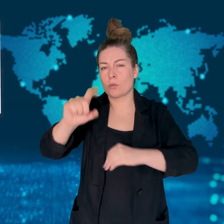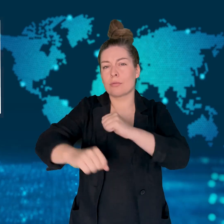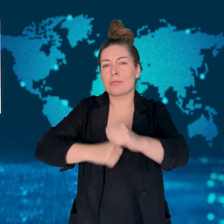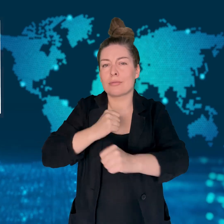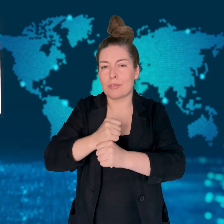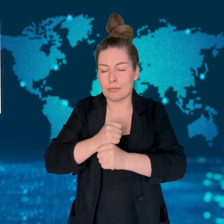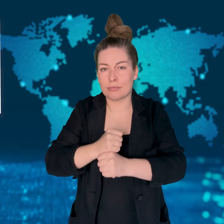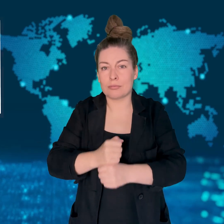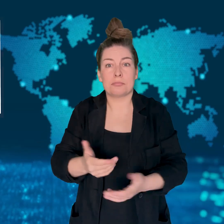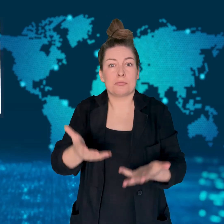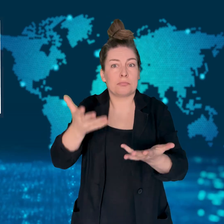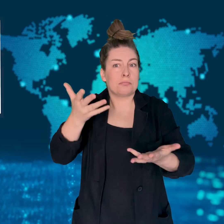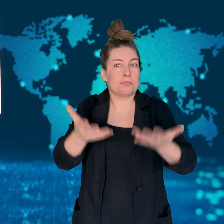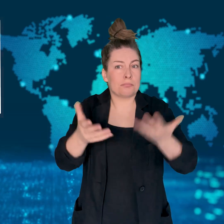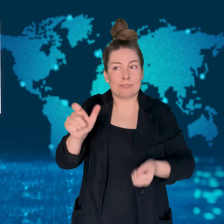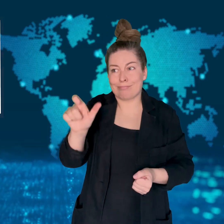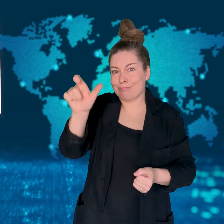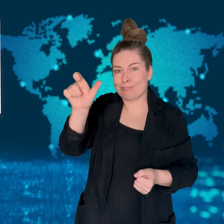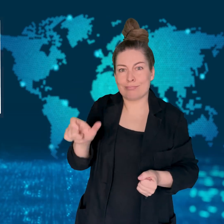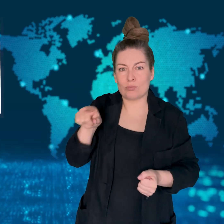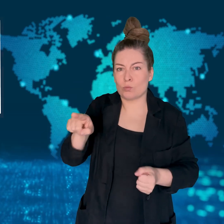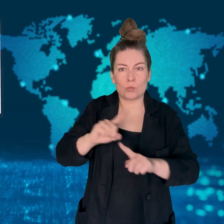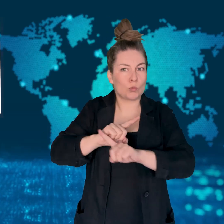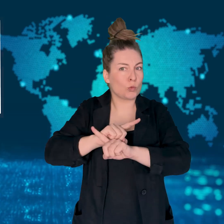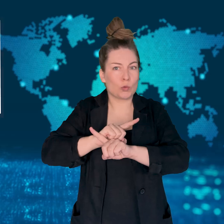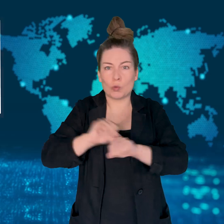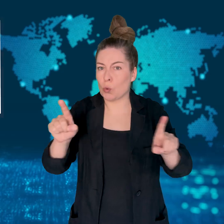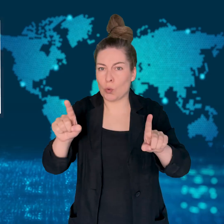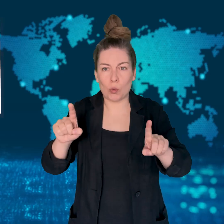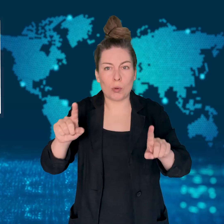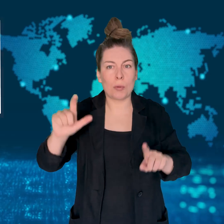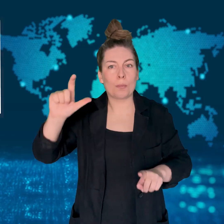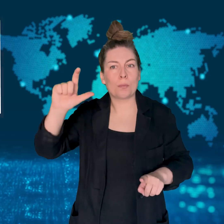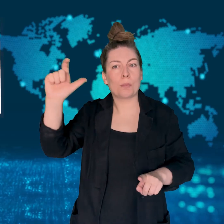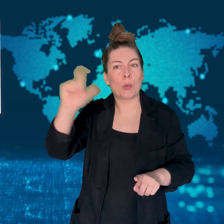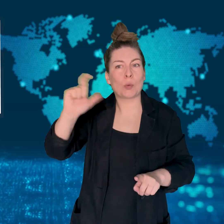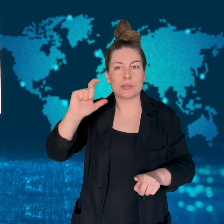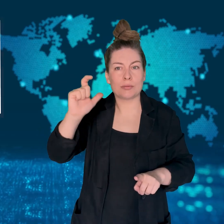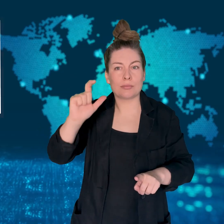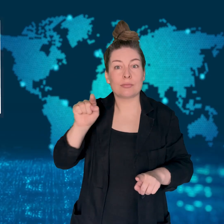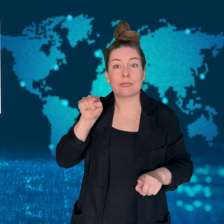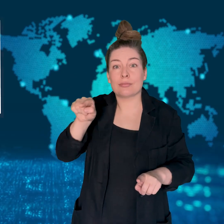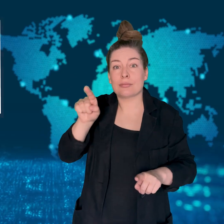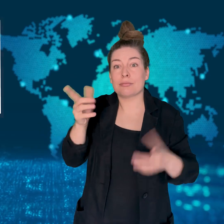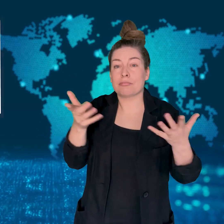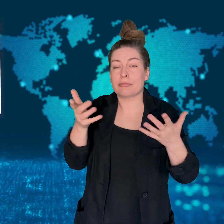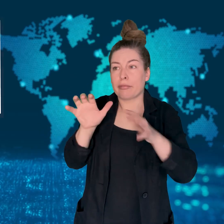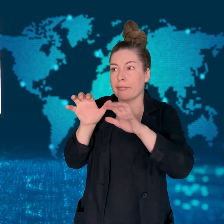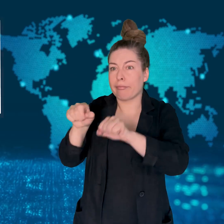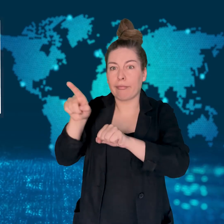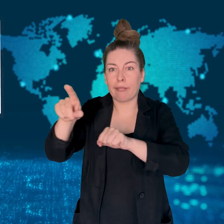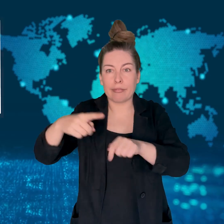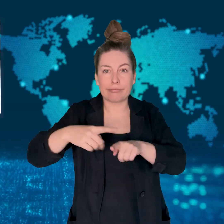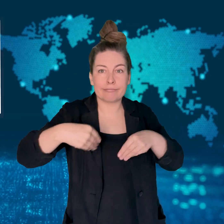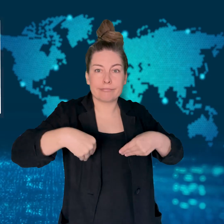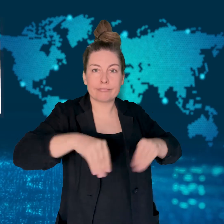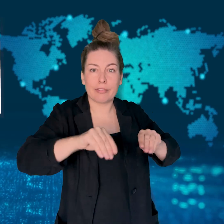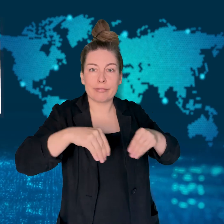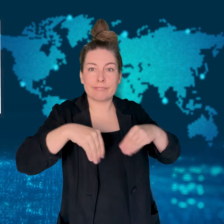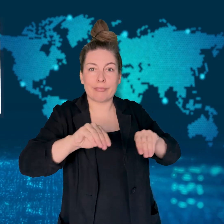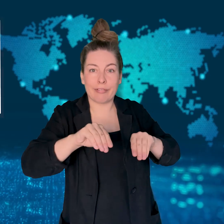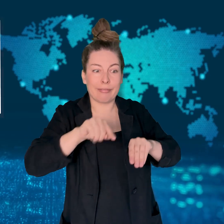They can be given a prison term up to a year-long.